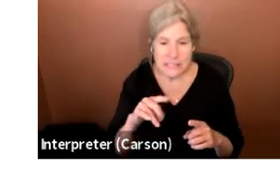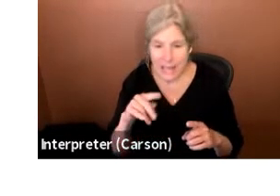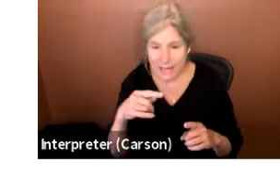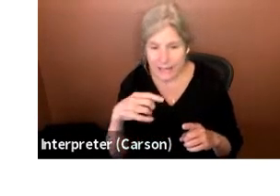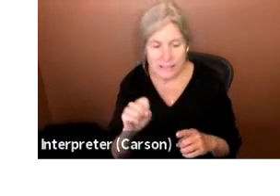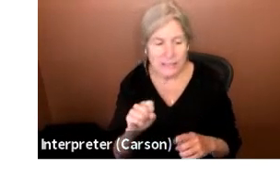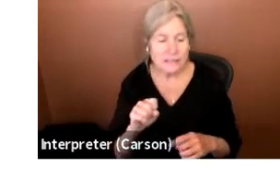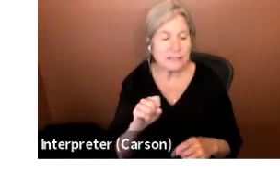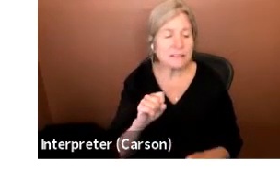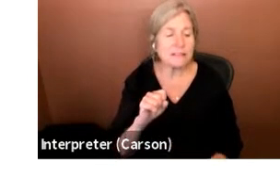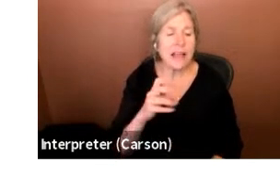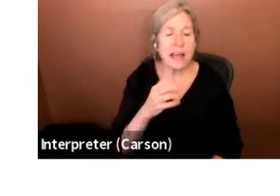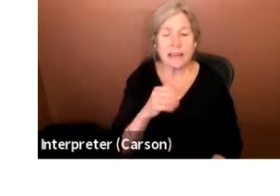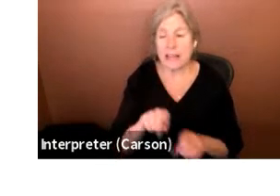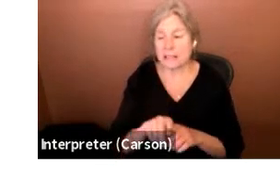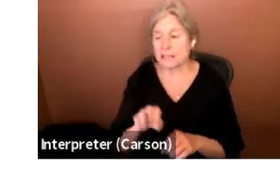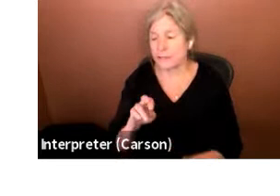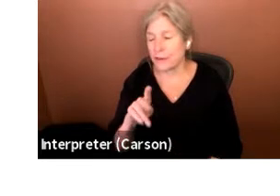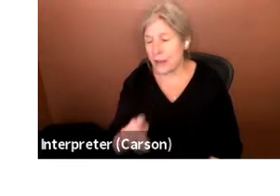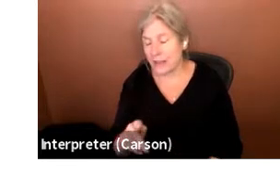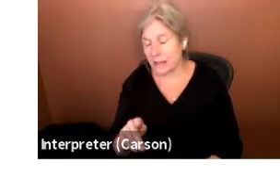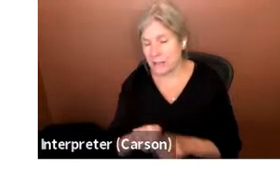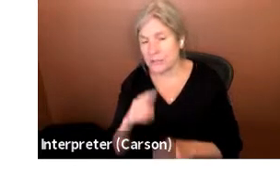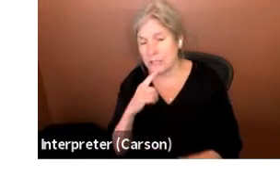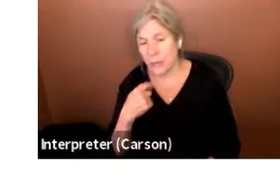said before, we have shapes that